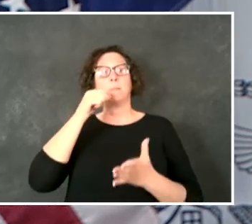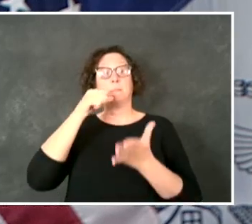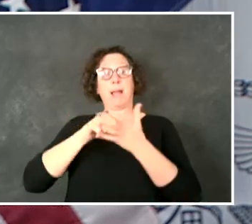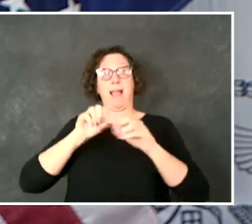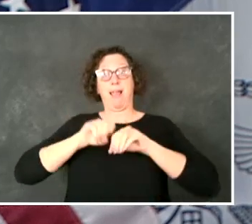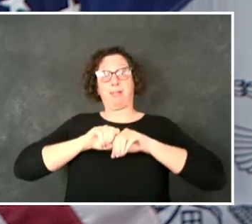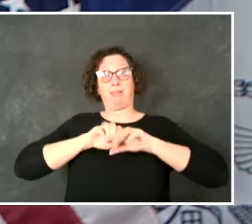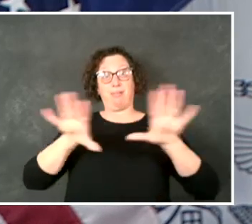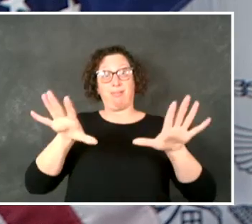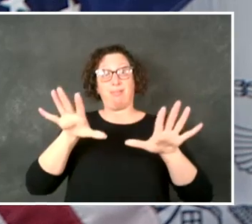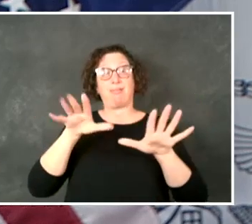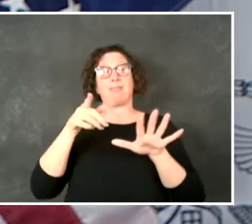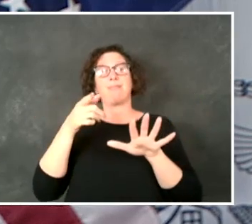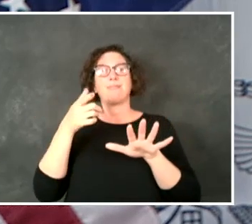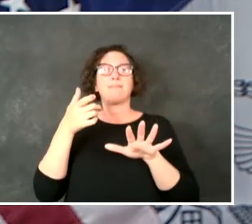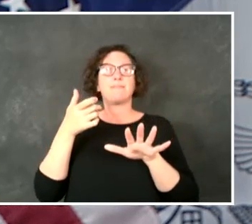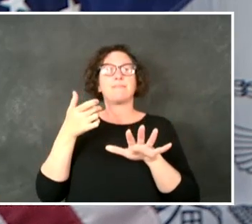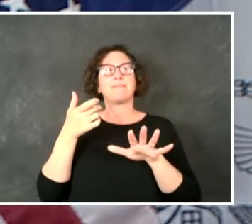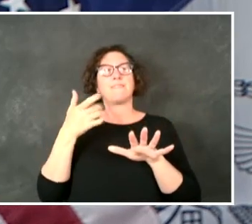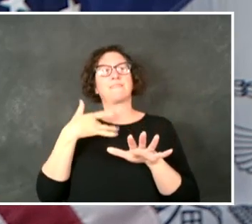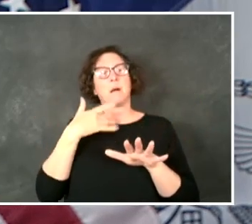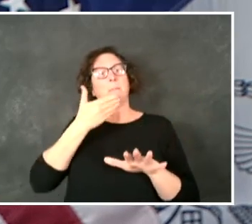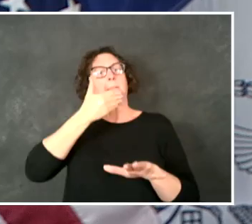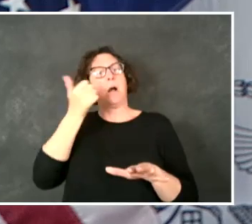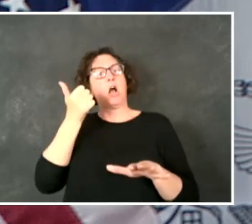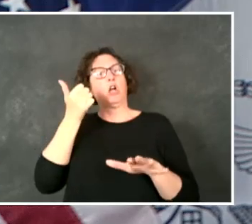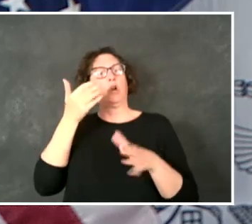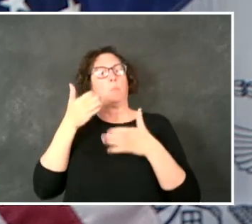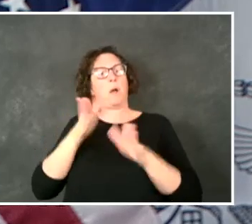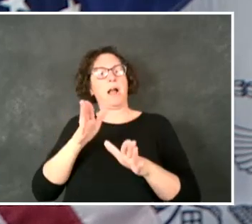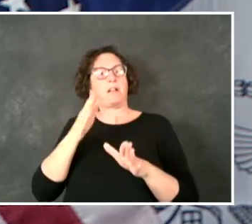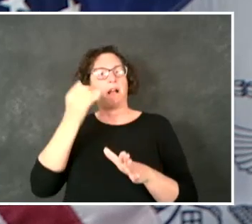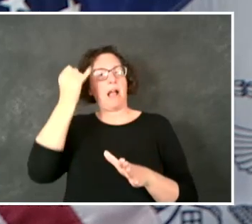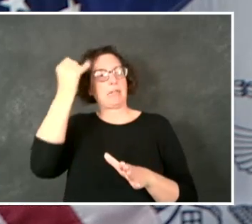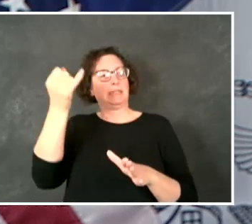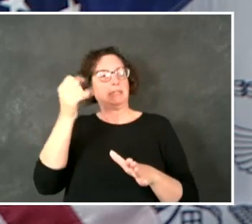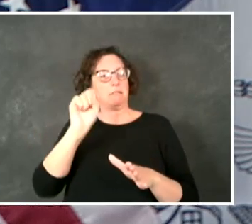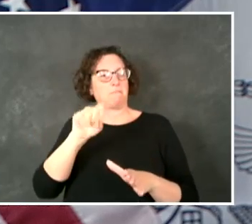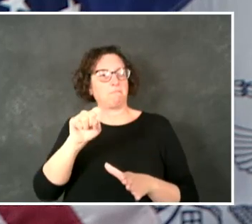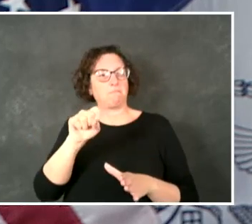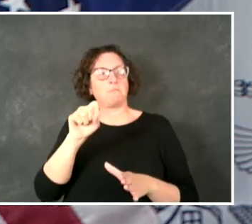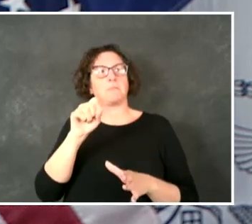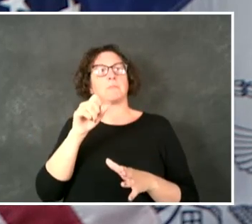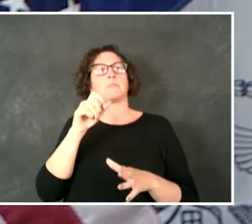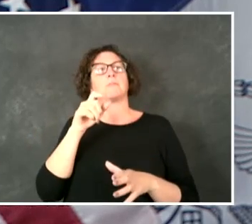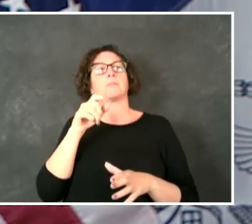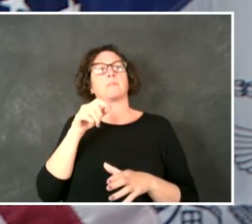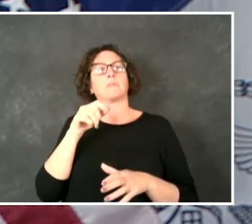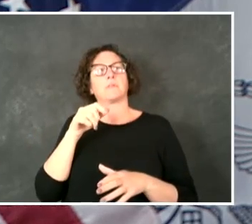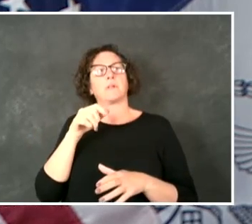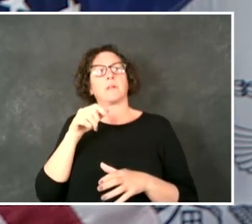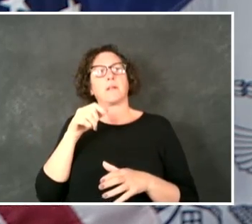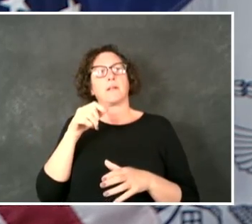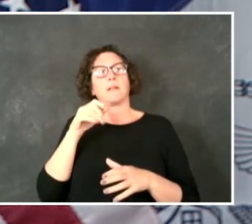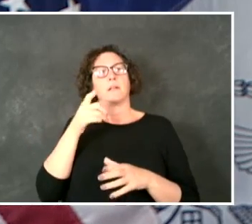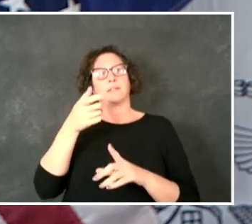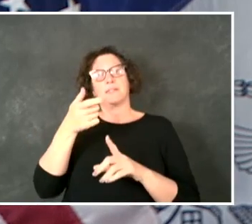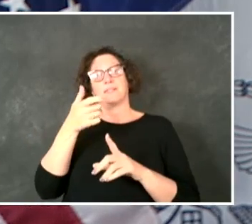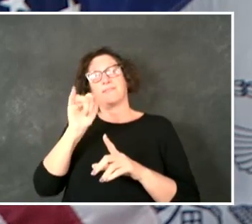BRIDGET. I THINK THE ABSENTEE BALLOT APPROACH IS VERY MUCH A STEP IN THE RHTIG